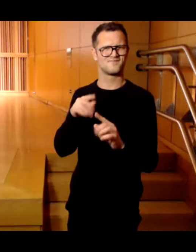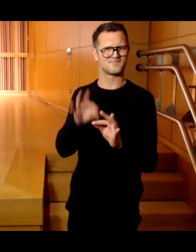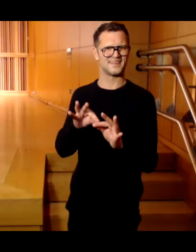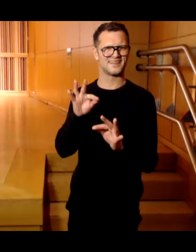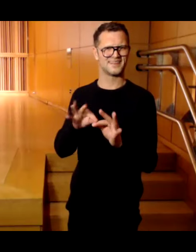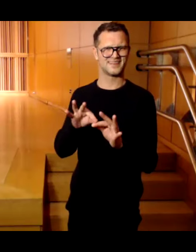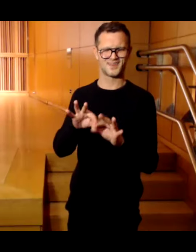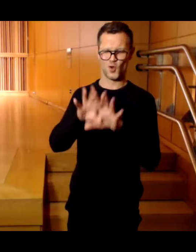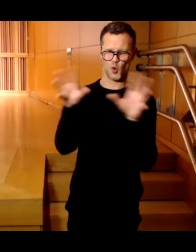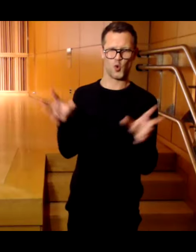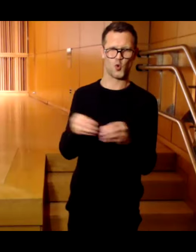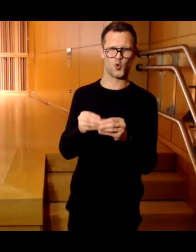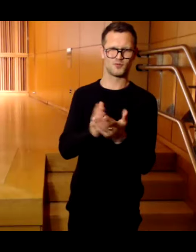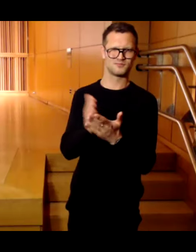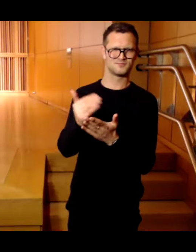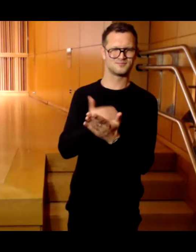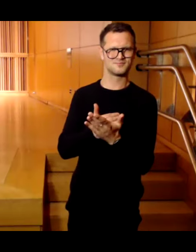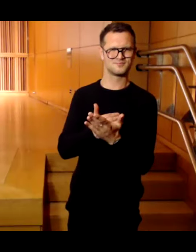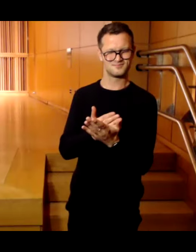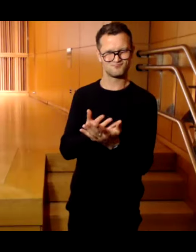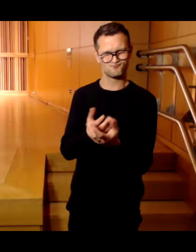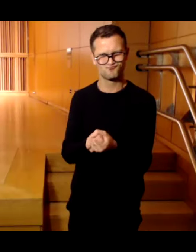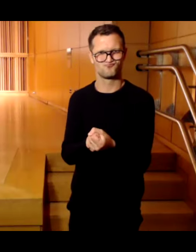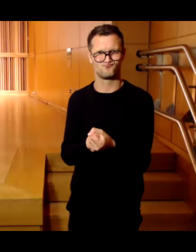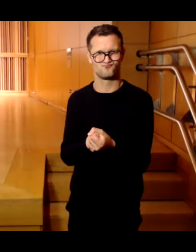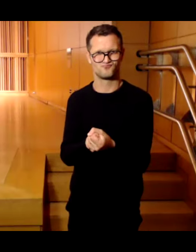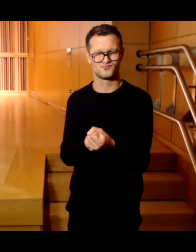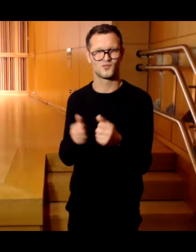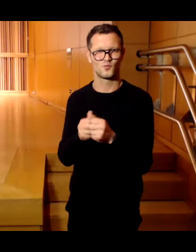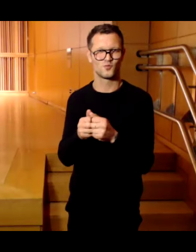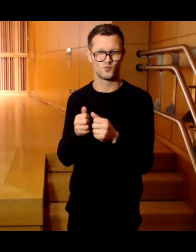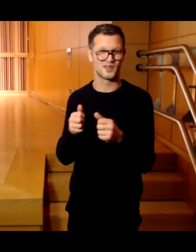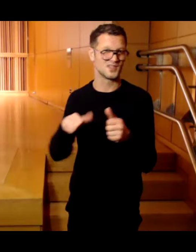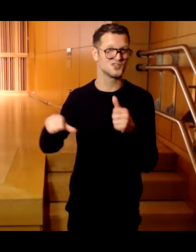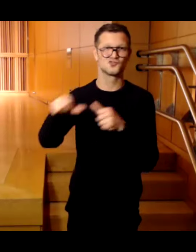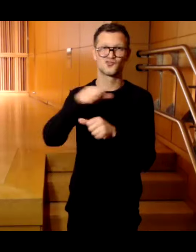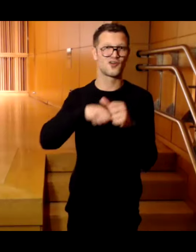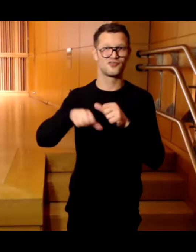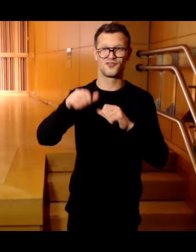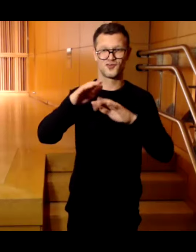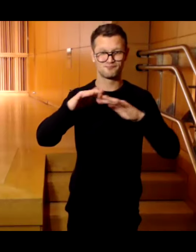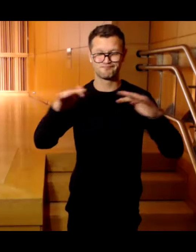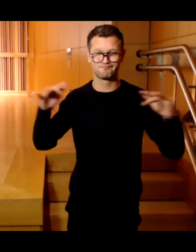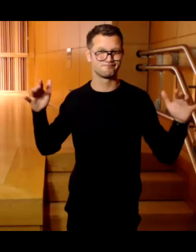tradition and commitment that embrace radical complexity. multiplicity.